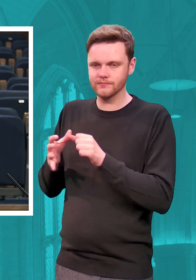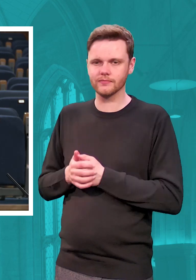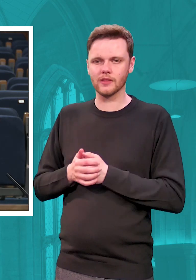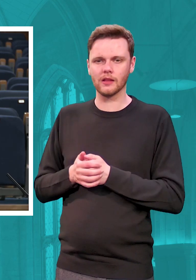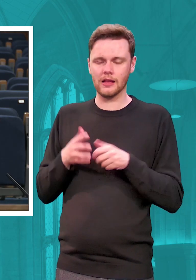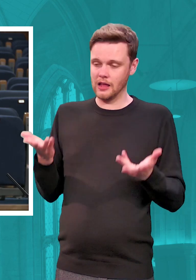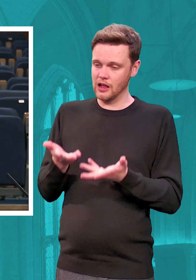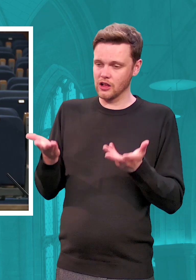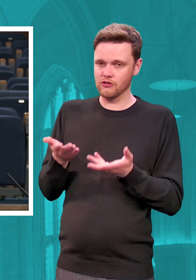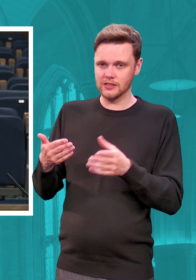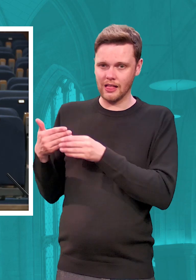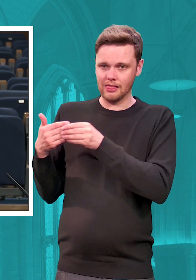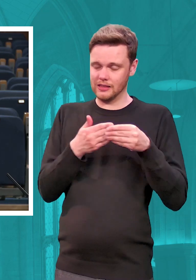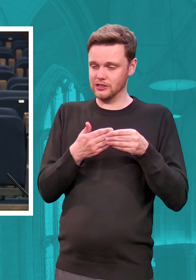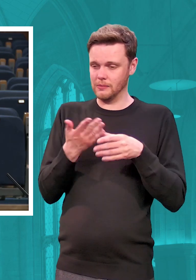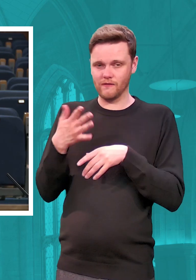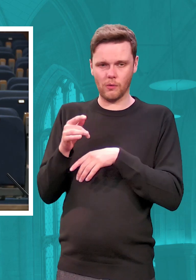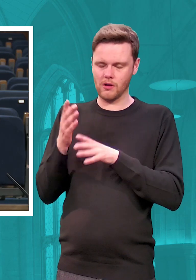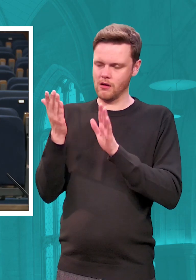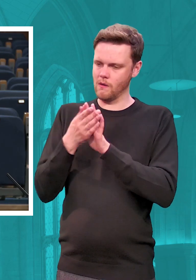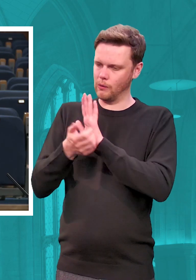from some of our highly talented and gifted members.